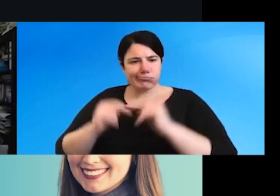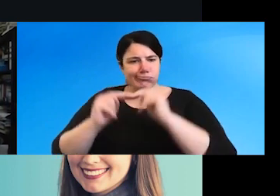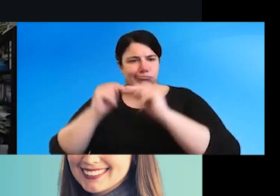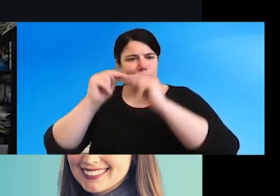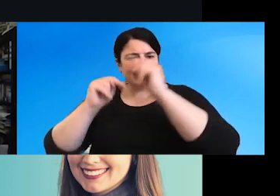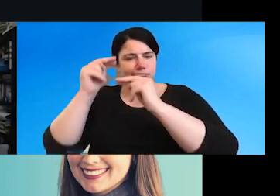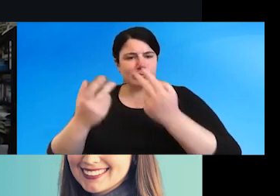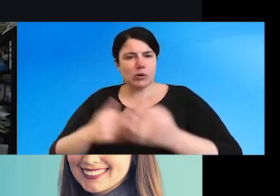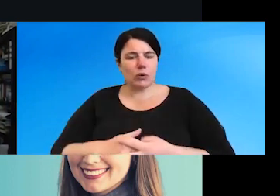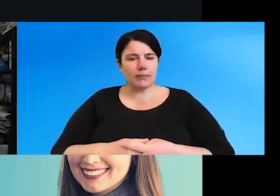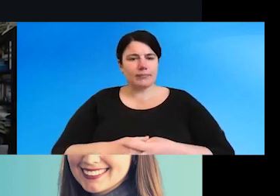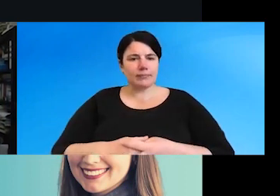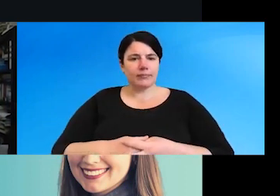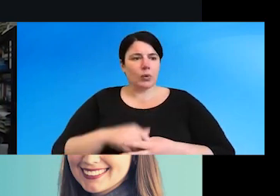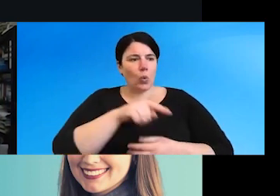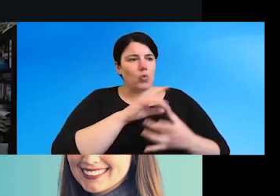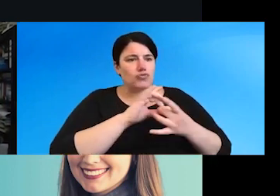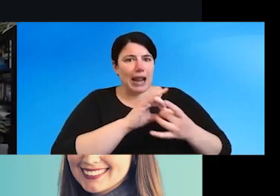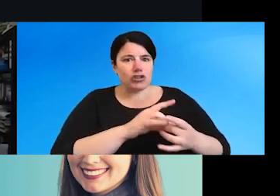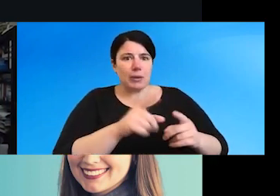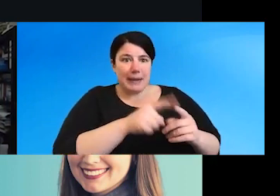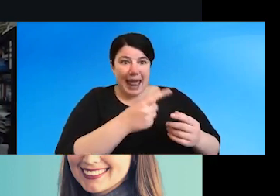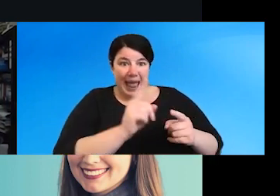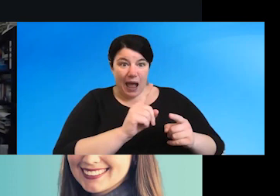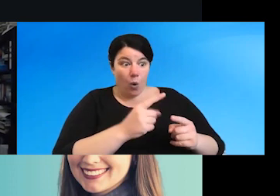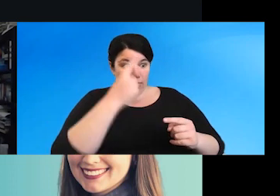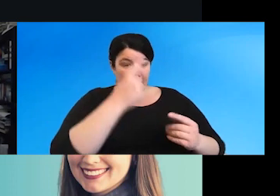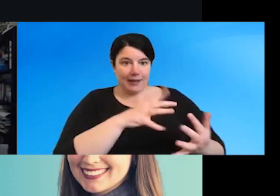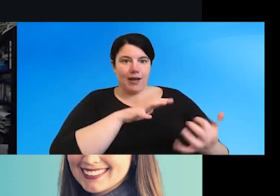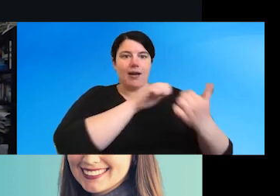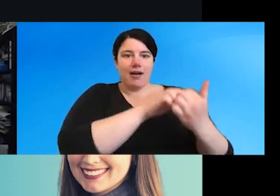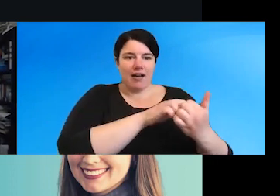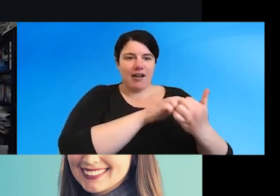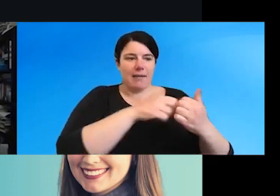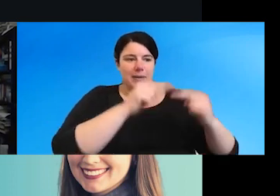cultivate relationships for now and for the future. What we've seen at